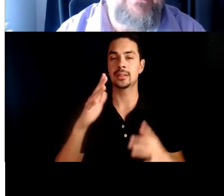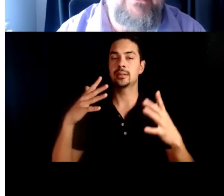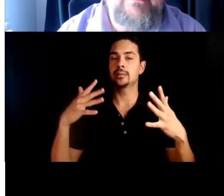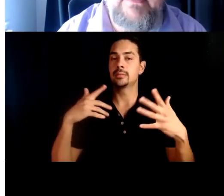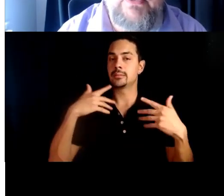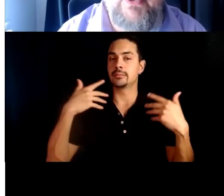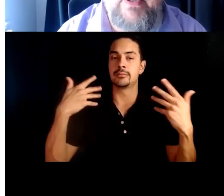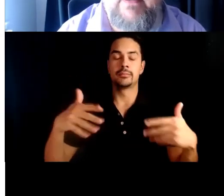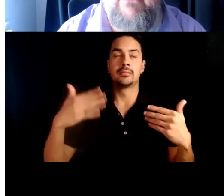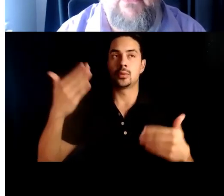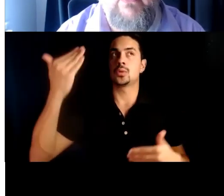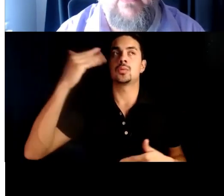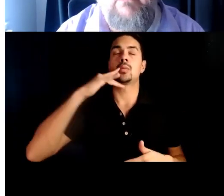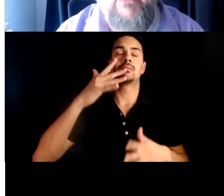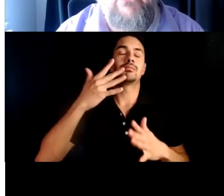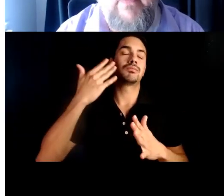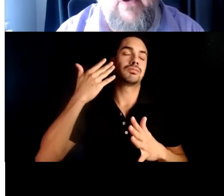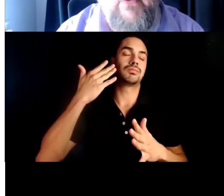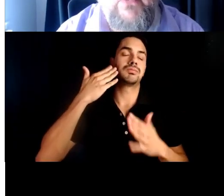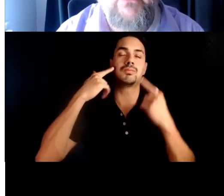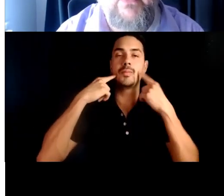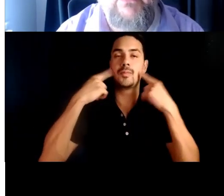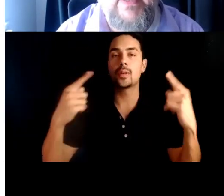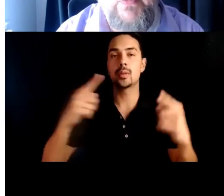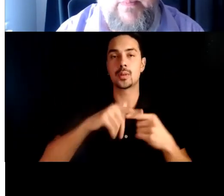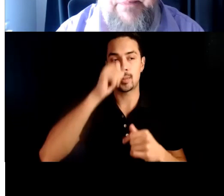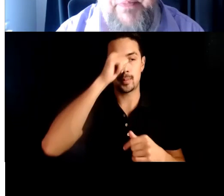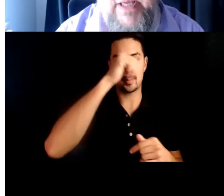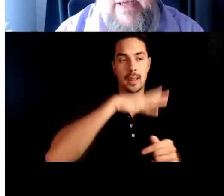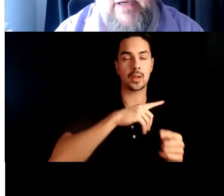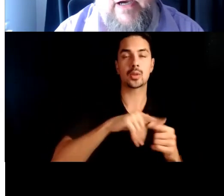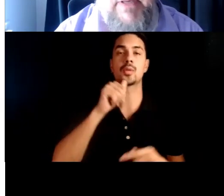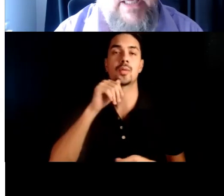genital surgeon for male or female folks for trans women,